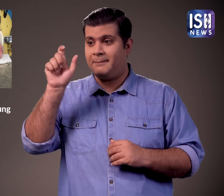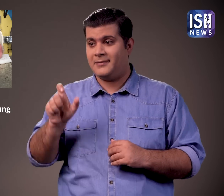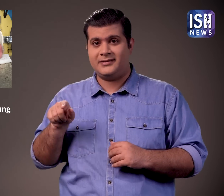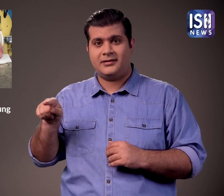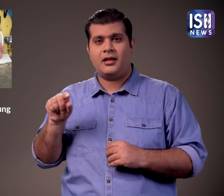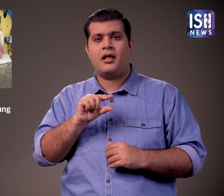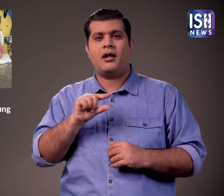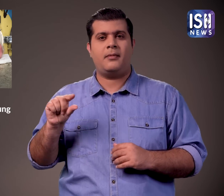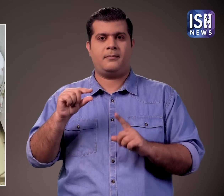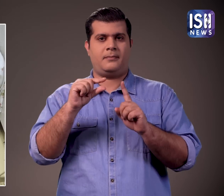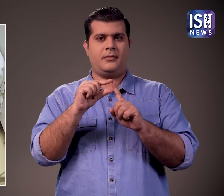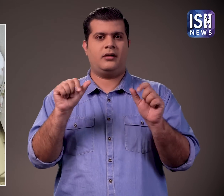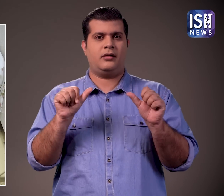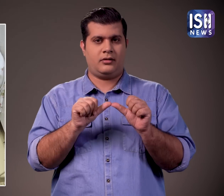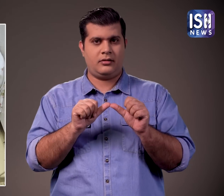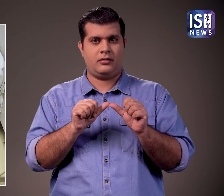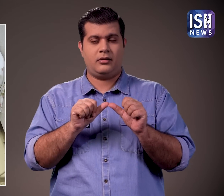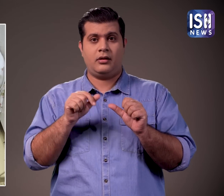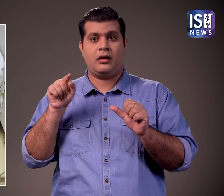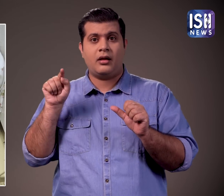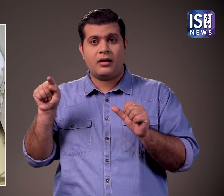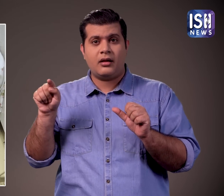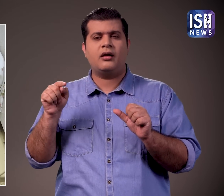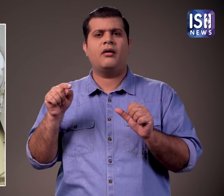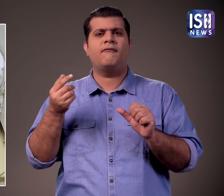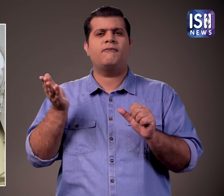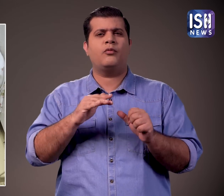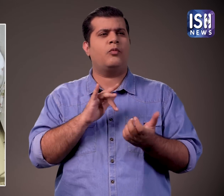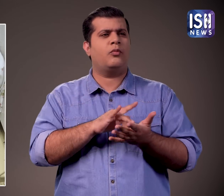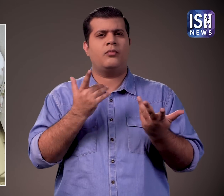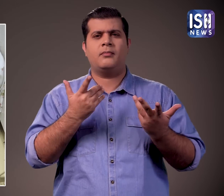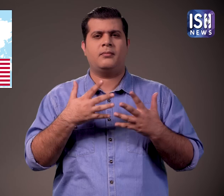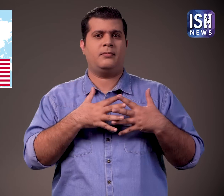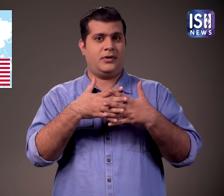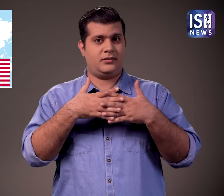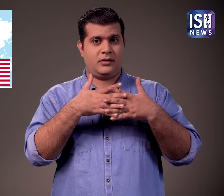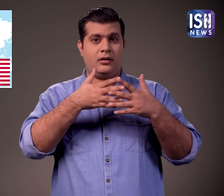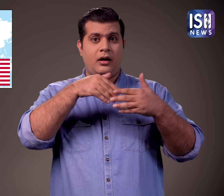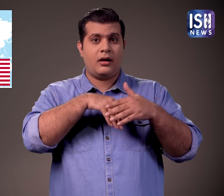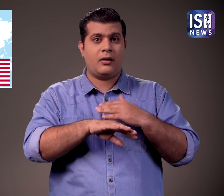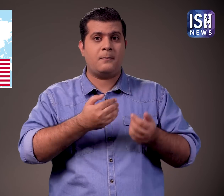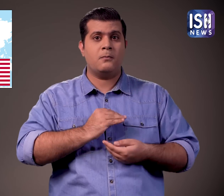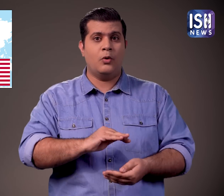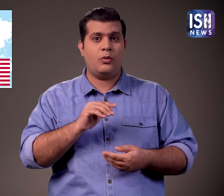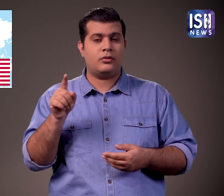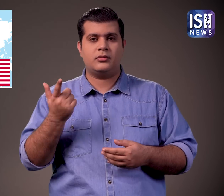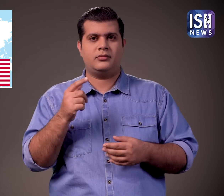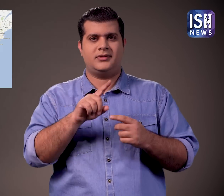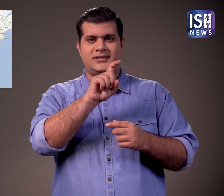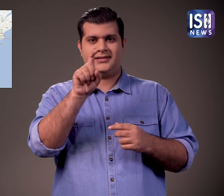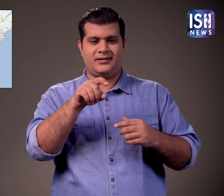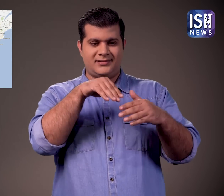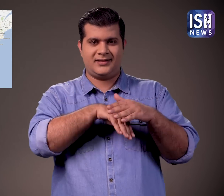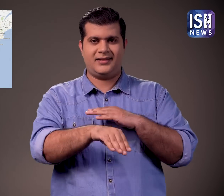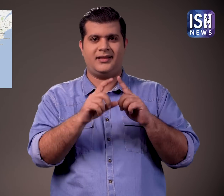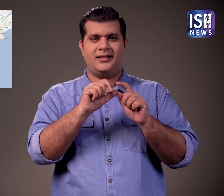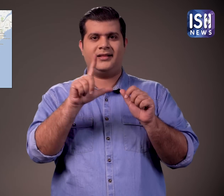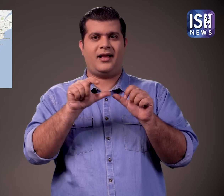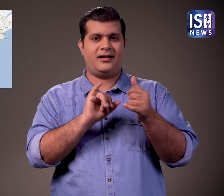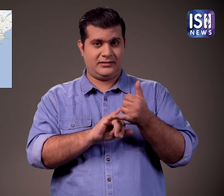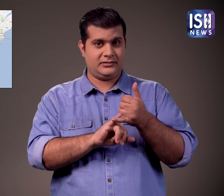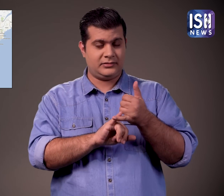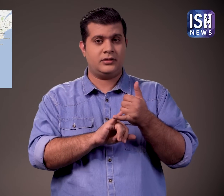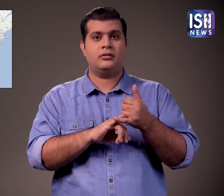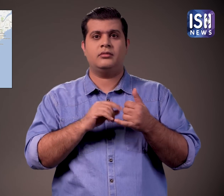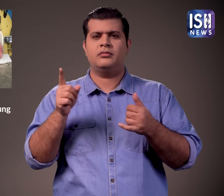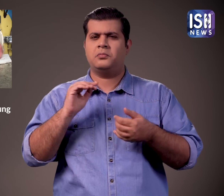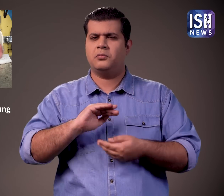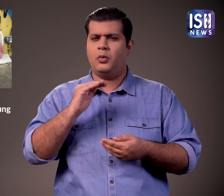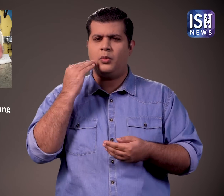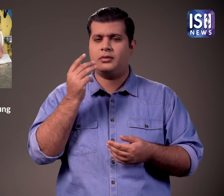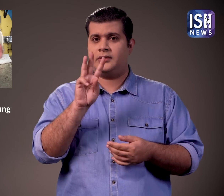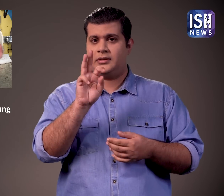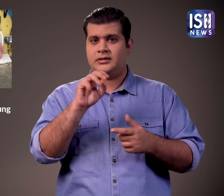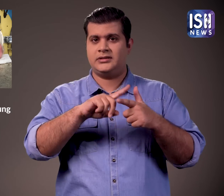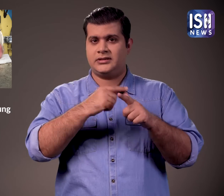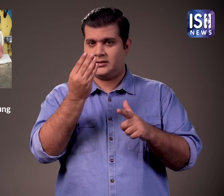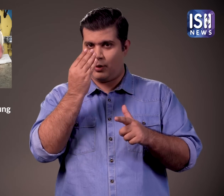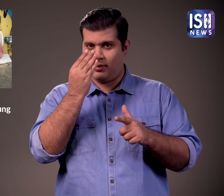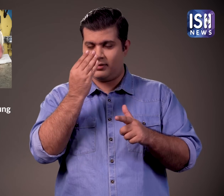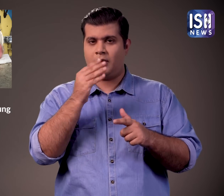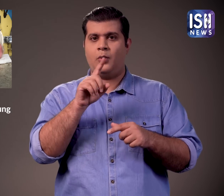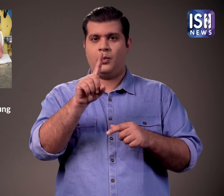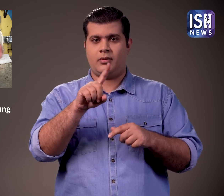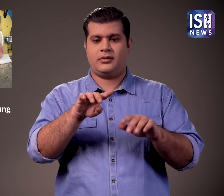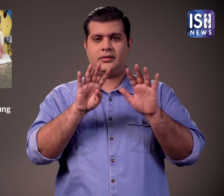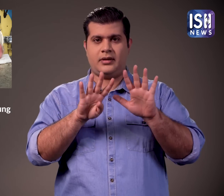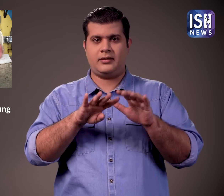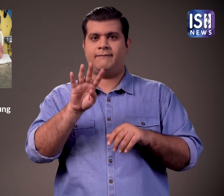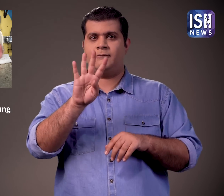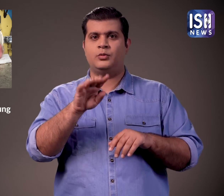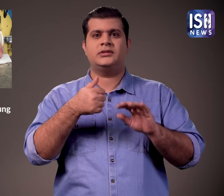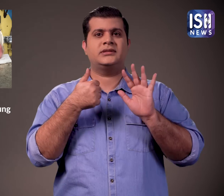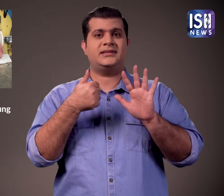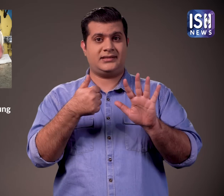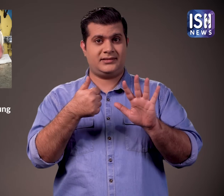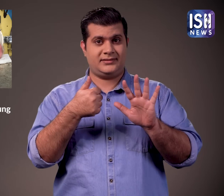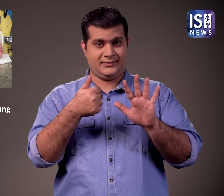A man named Paul Alexander was born in Dallas, Texas, USA on 30th January 1946.